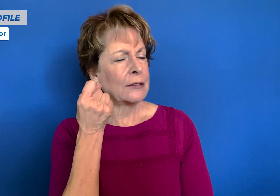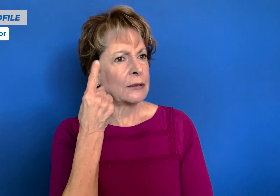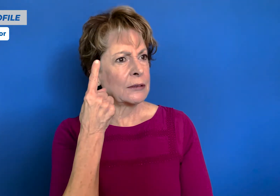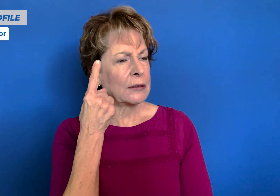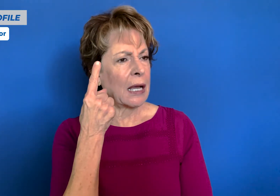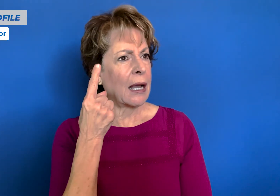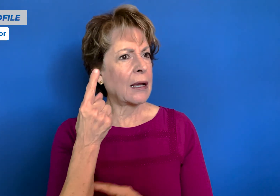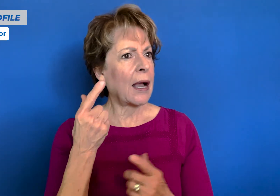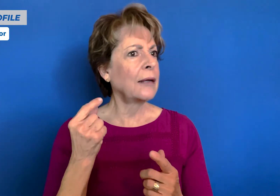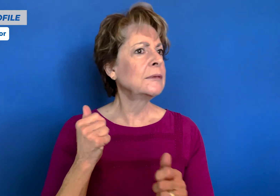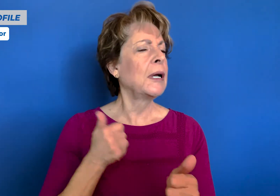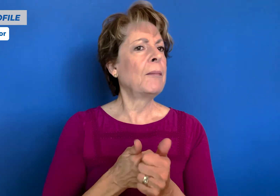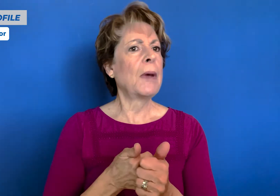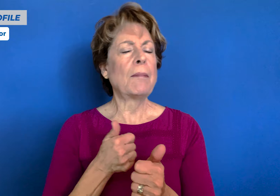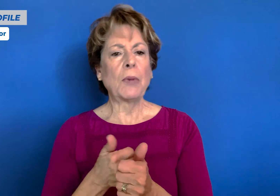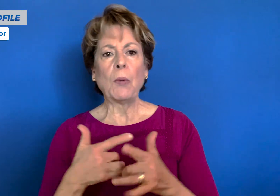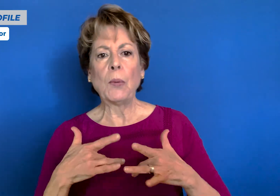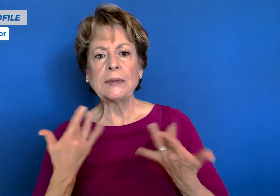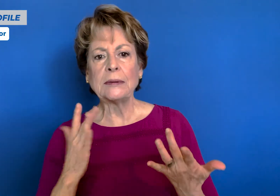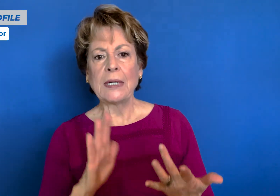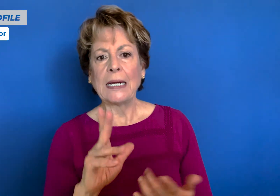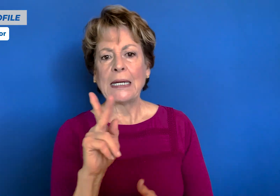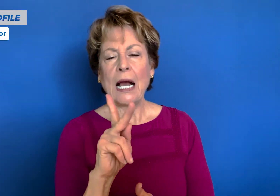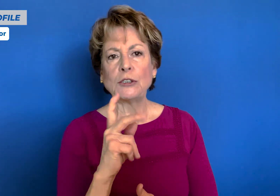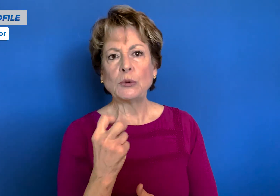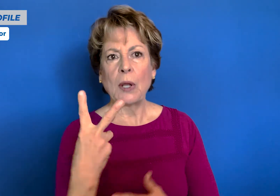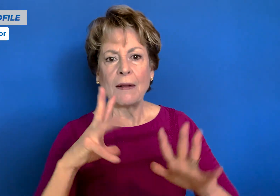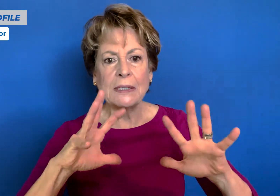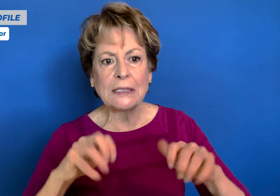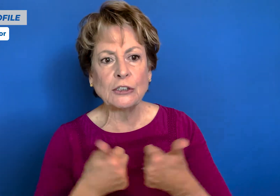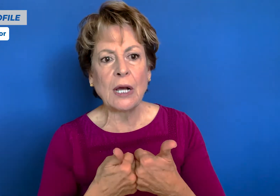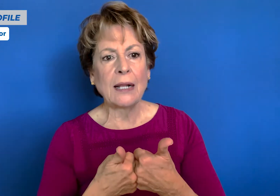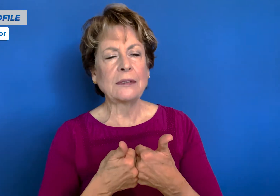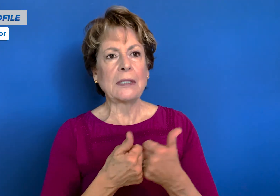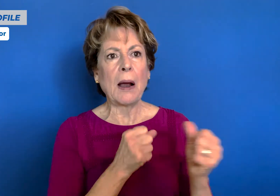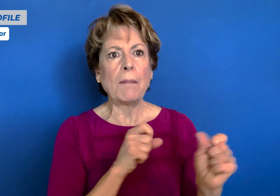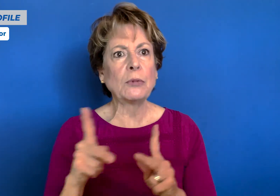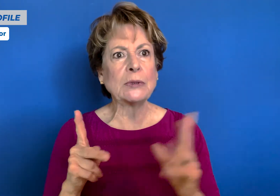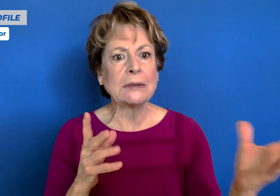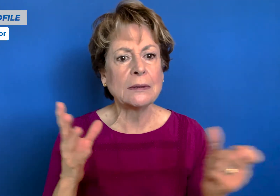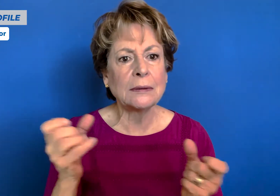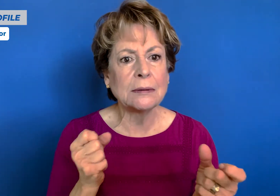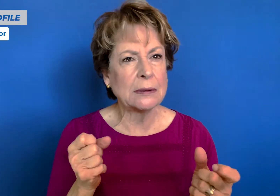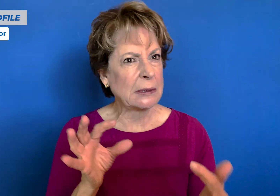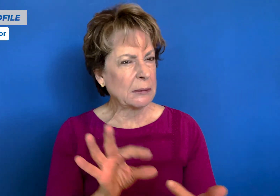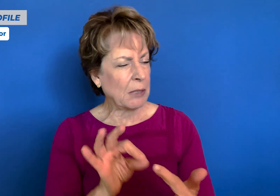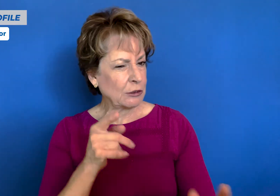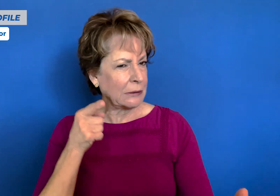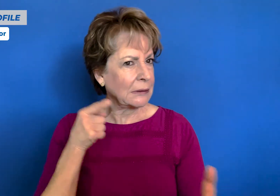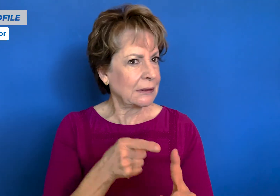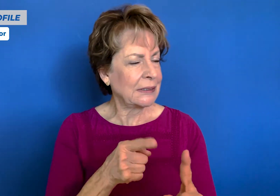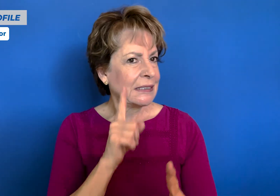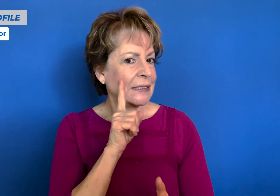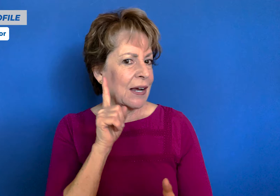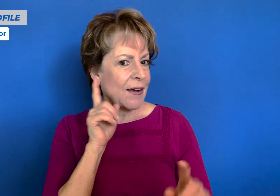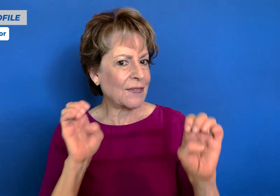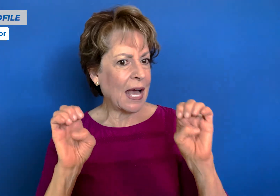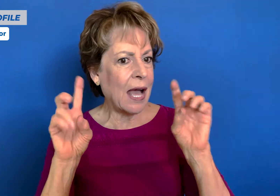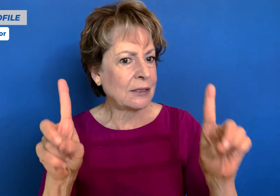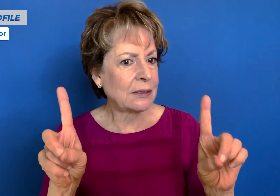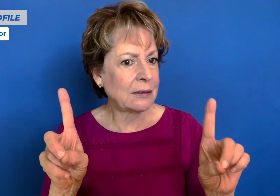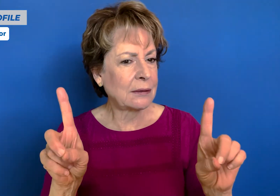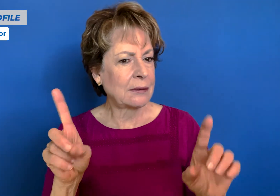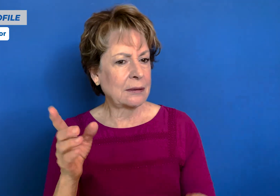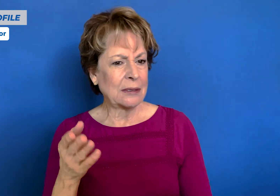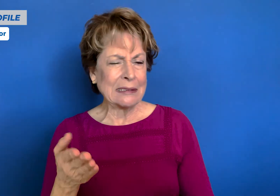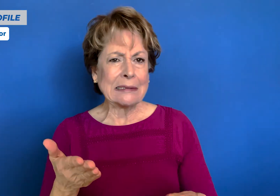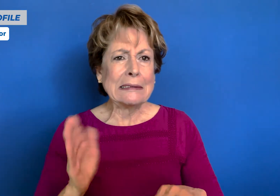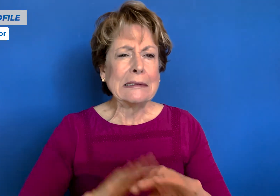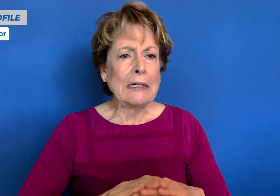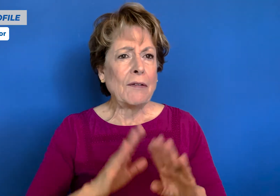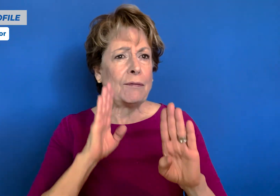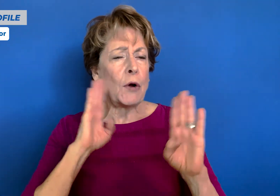Understand and stay abreast of K-12 challenges and opportunities, especially in Deaf Education.